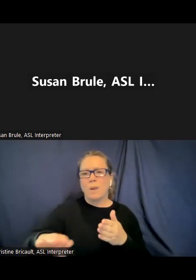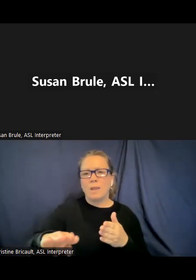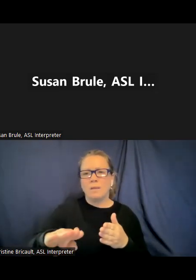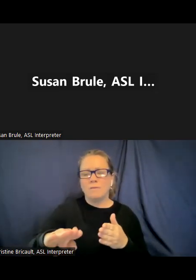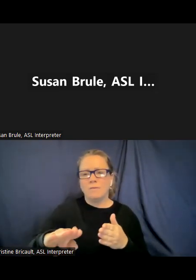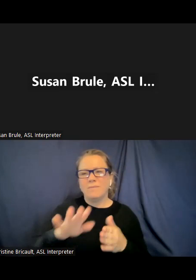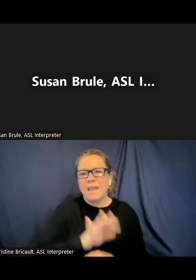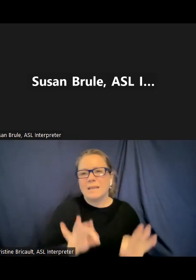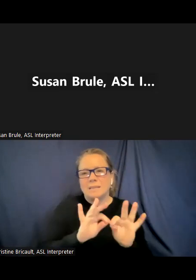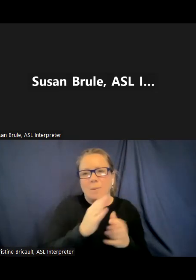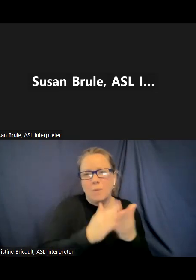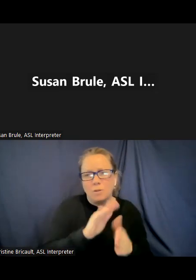And I would call that a fundamental alteration.